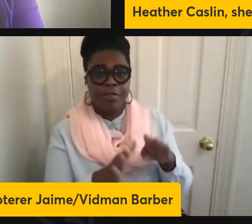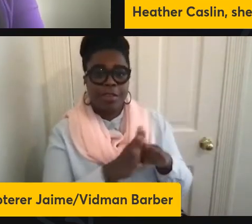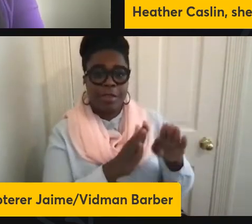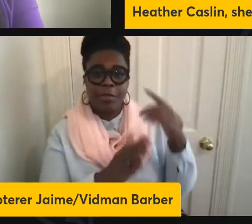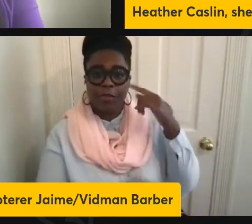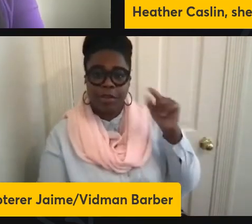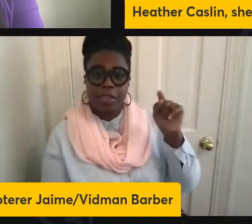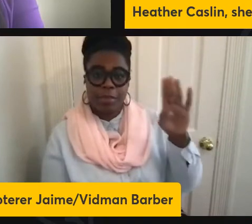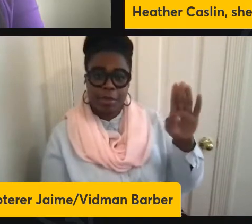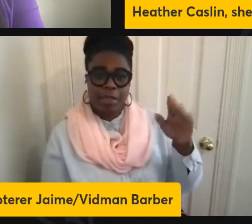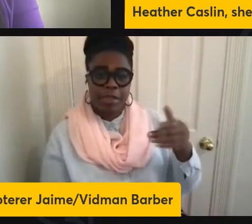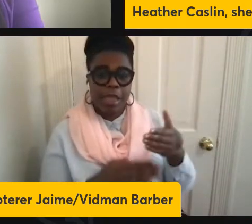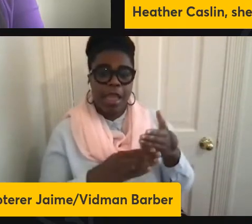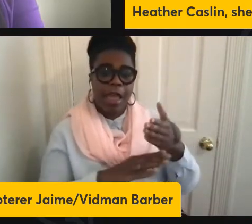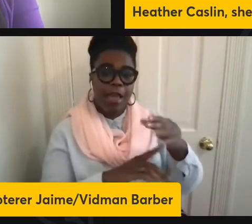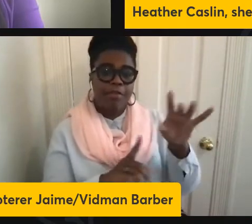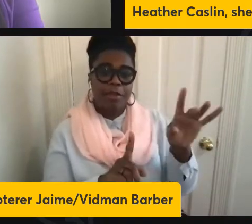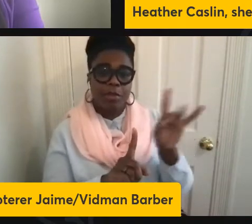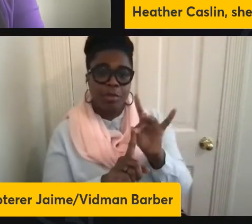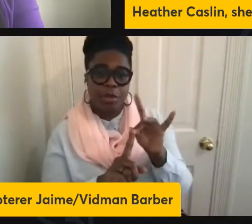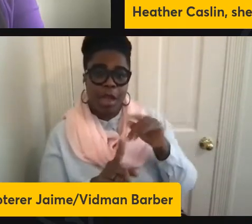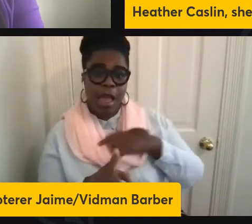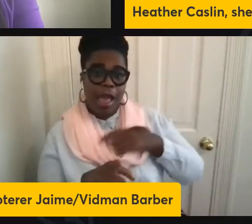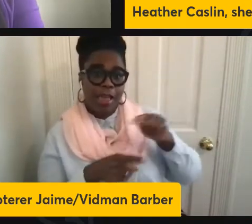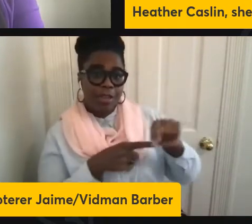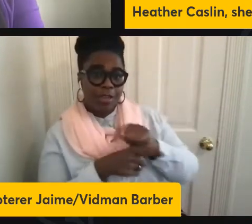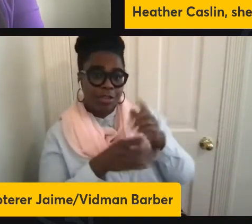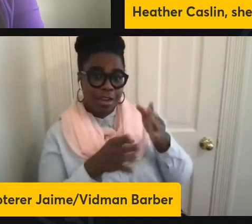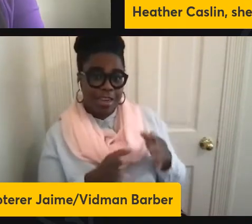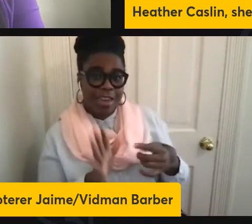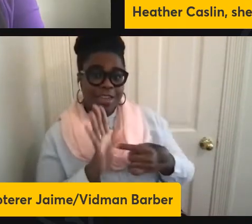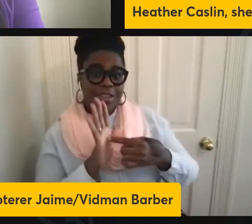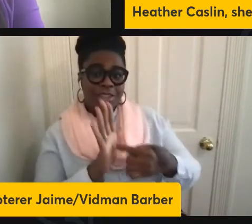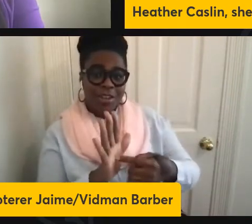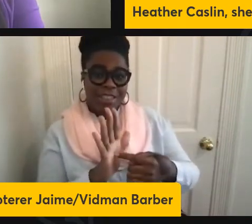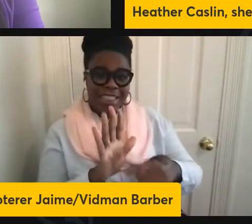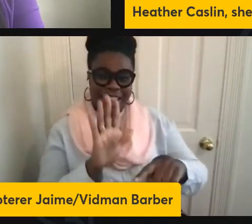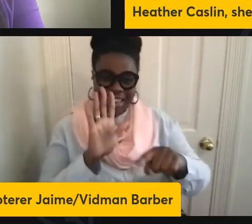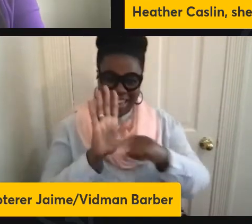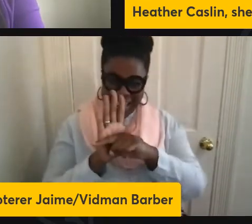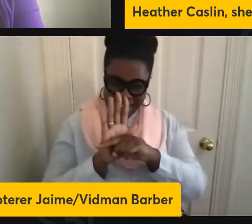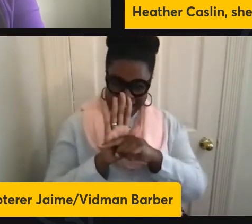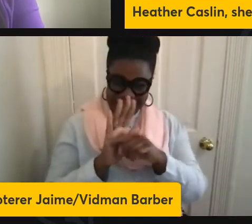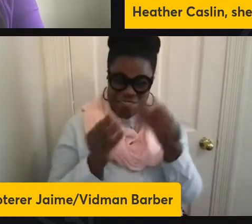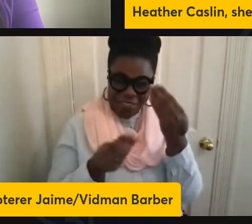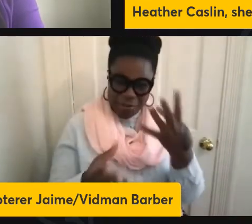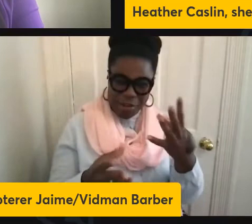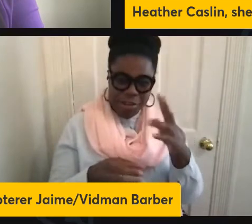exposure. As a trainee, I really appreciated you showing some that negative data just to normalize the struggles that I'm sure